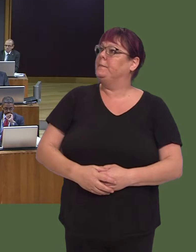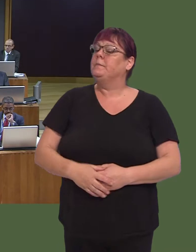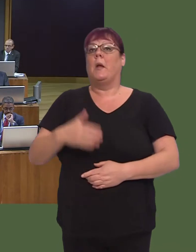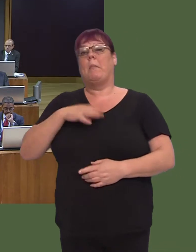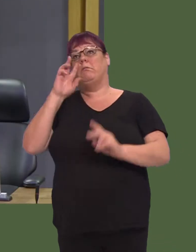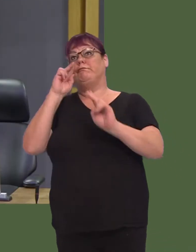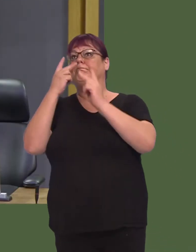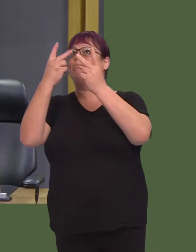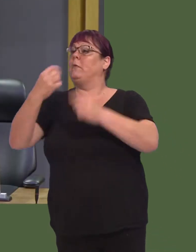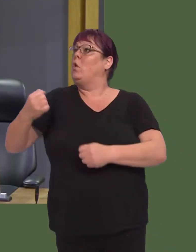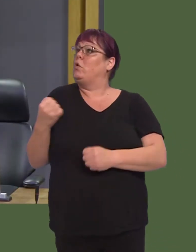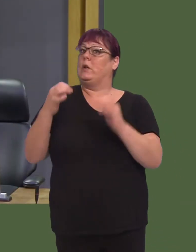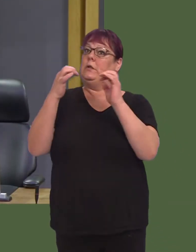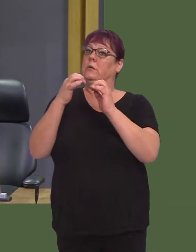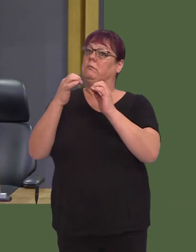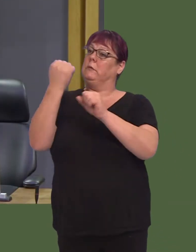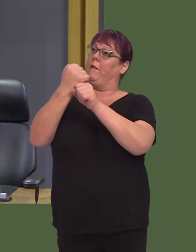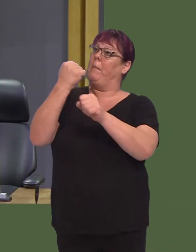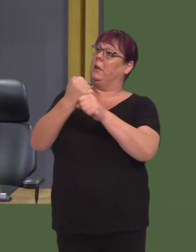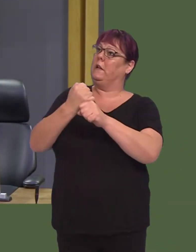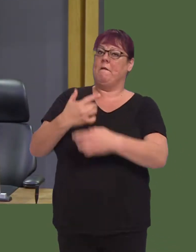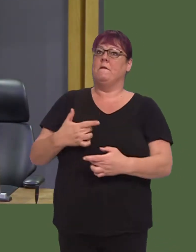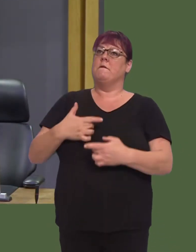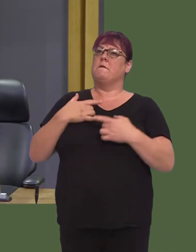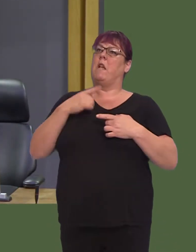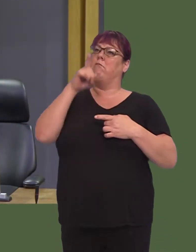Anyone who visits Scotland and the Scottish Government nowadays comes away with a sense